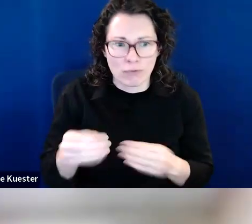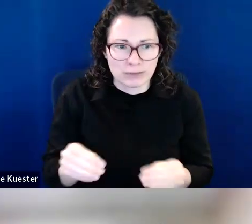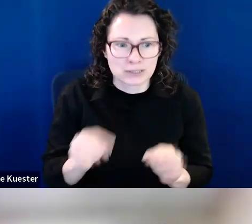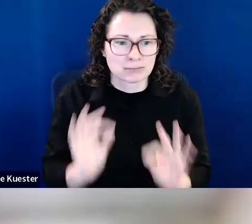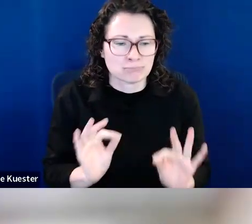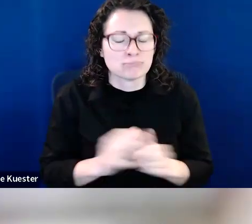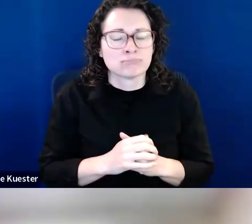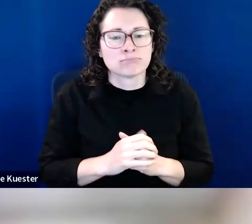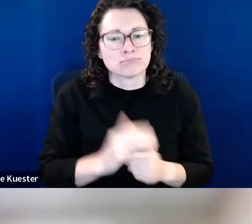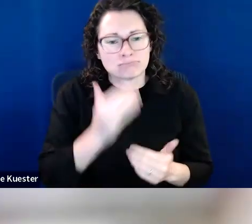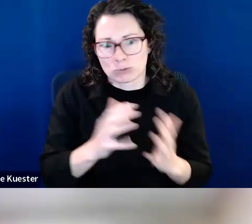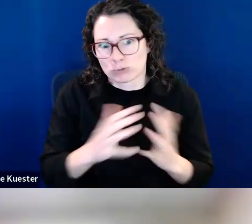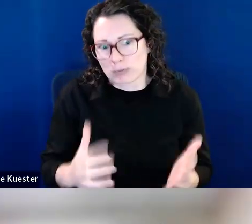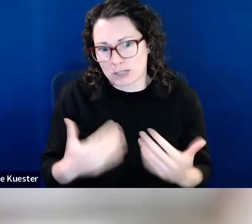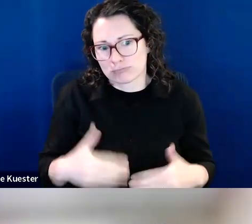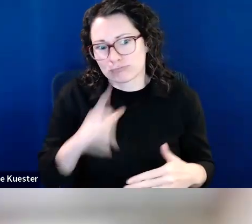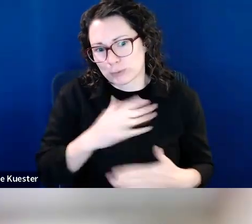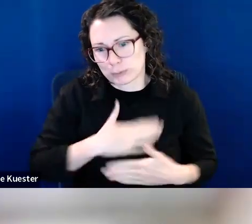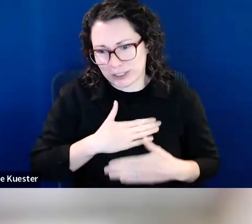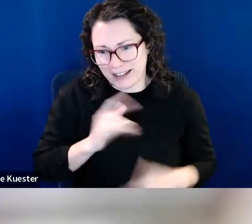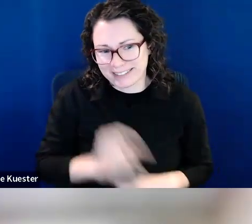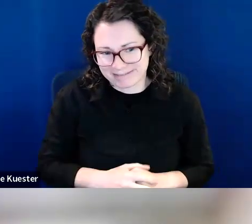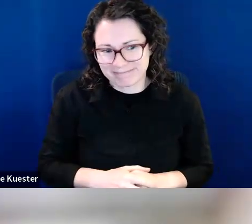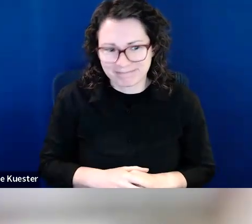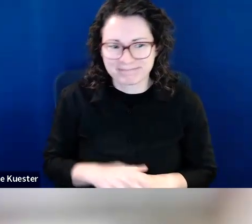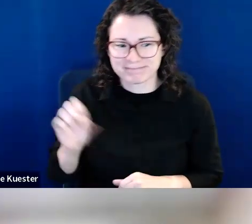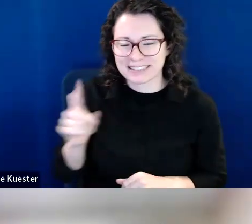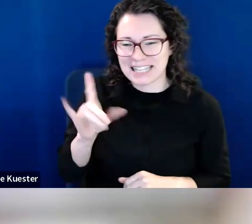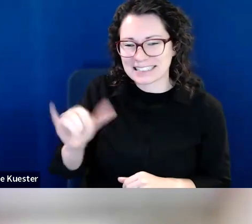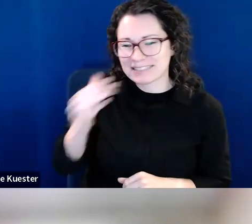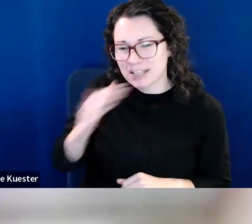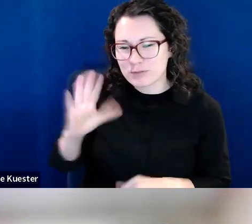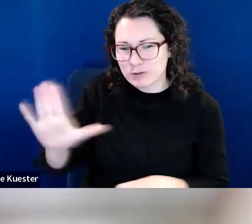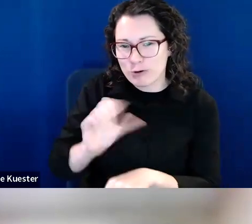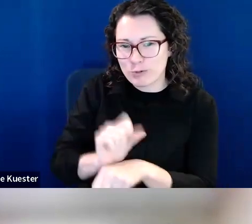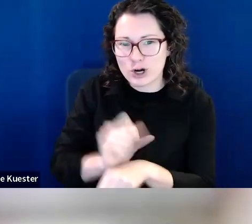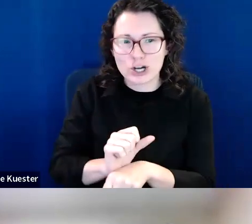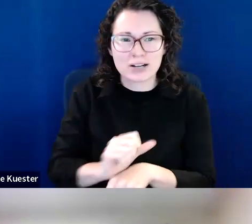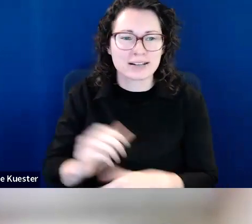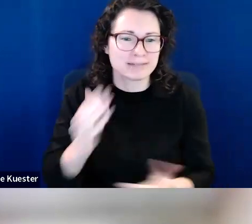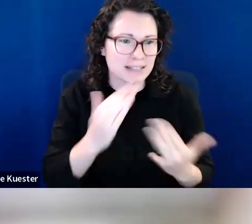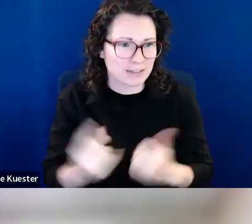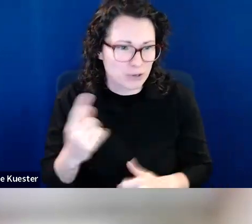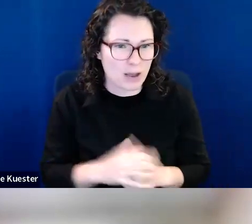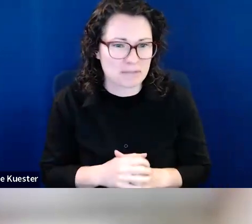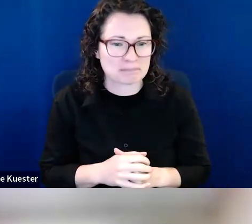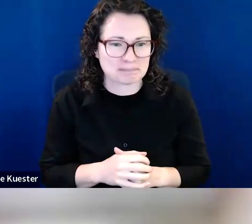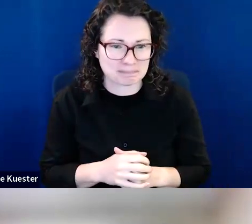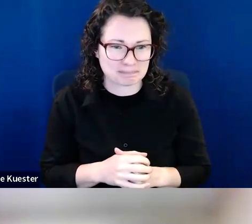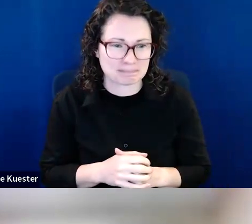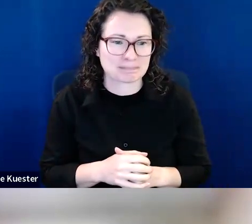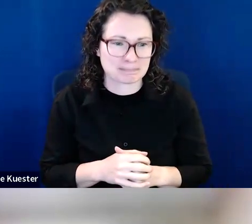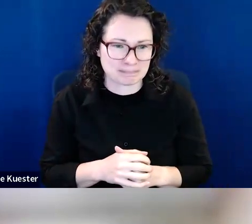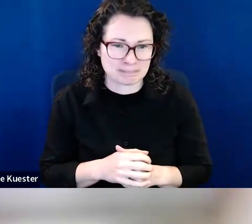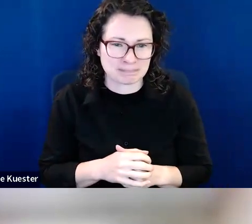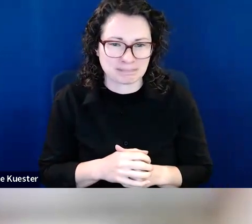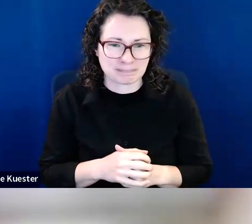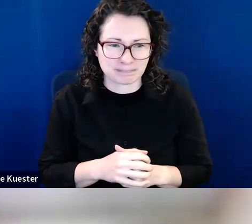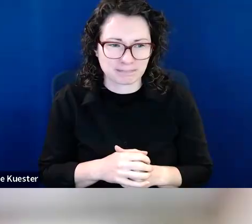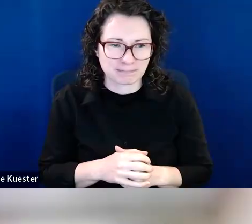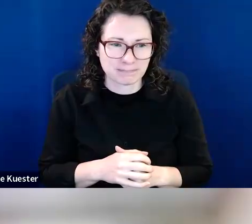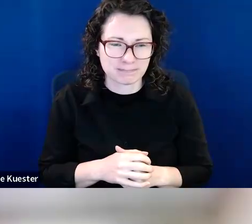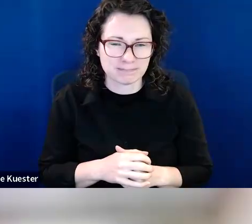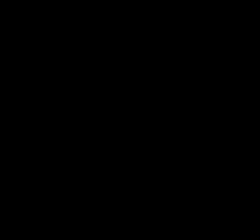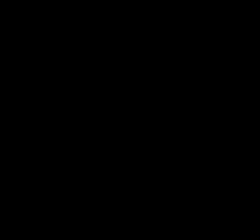um thank you so much. Appreciate it. Thank you. Thanks for your work. Thanks everyone.